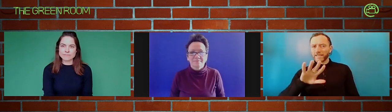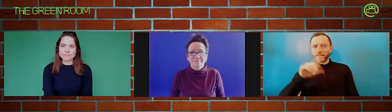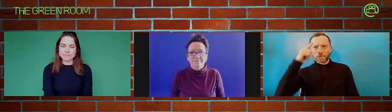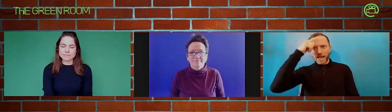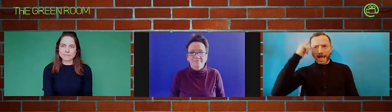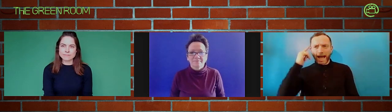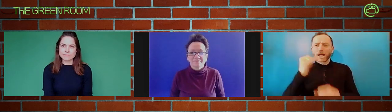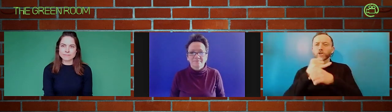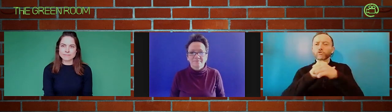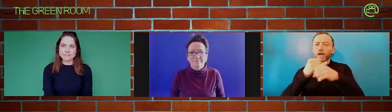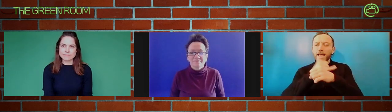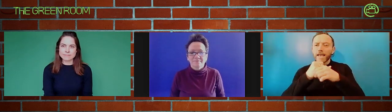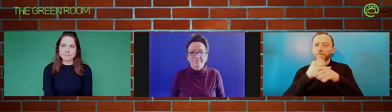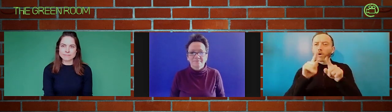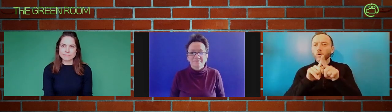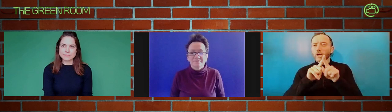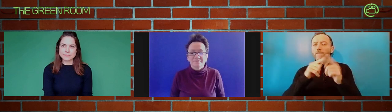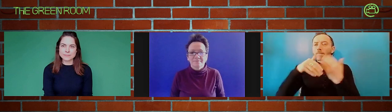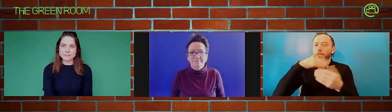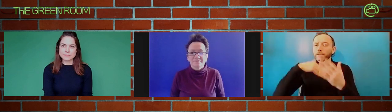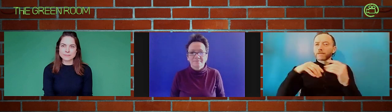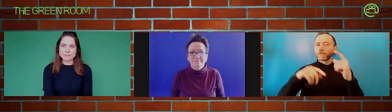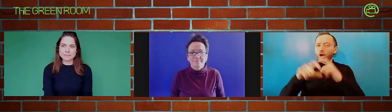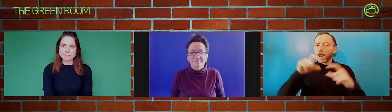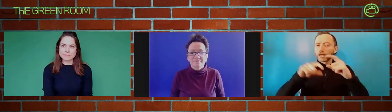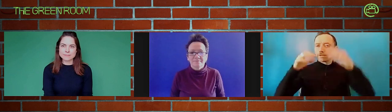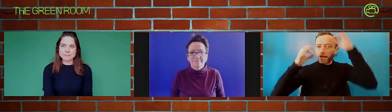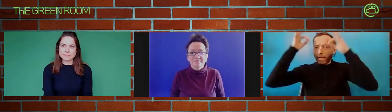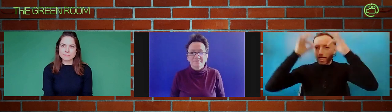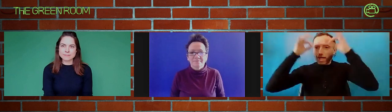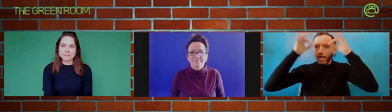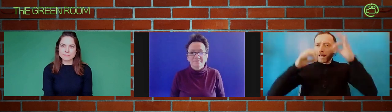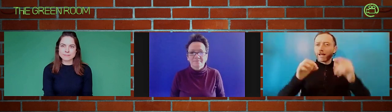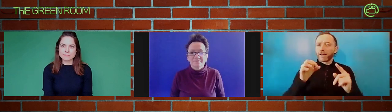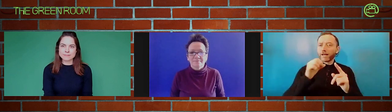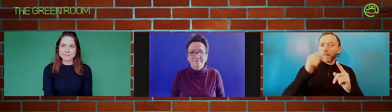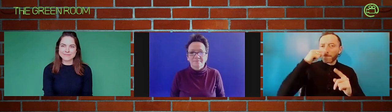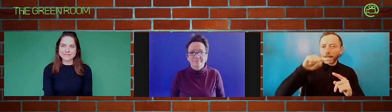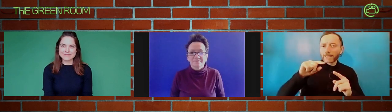bits of pink and purple in it. i wear glasses. I've got a grey